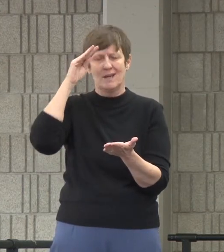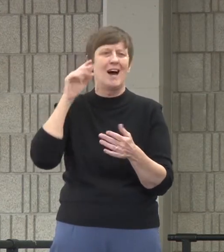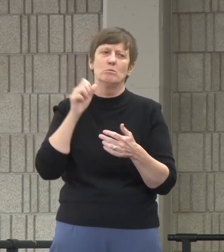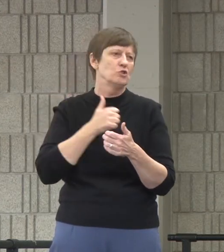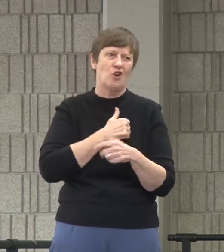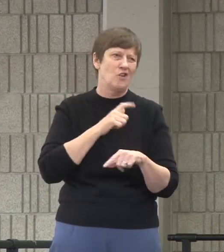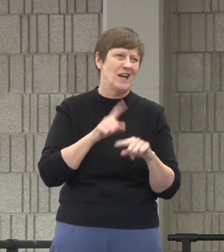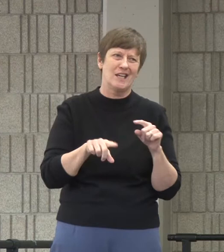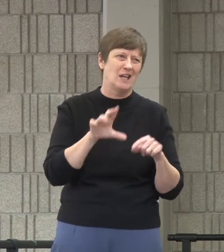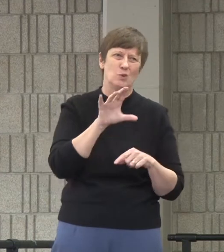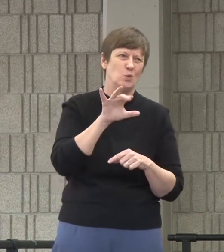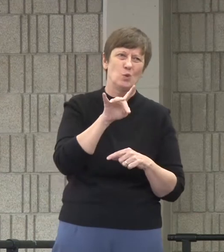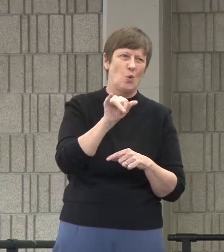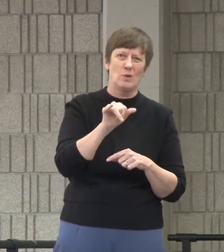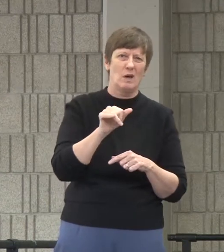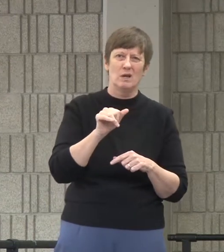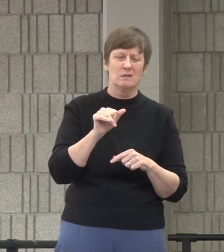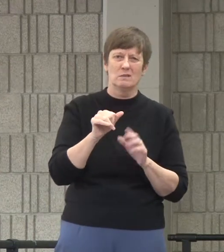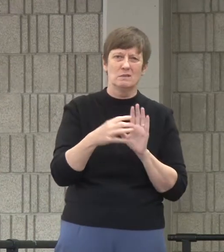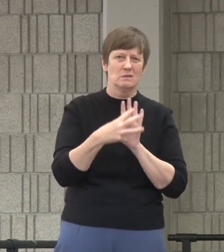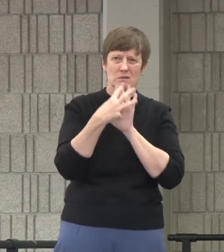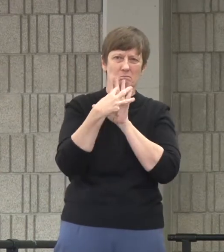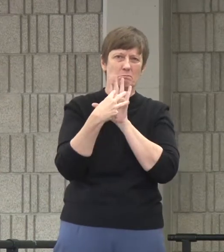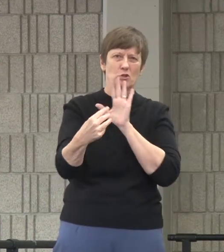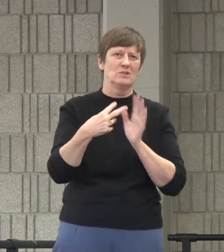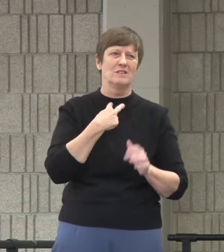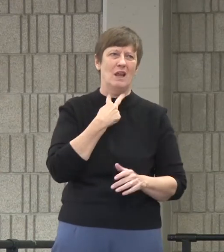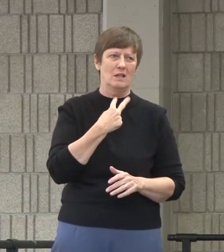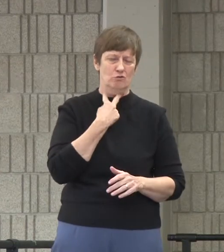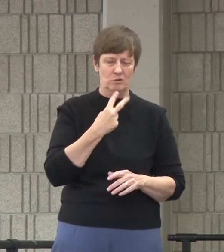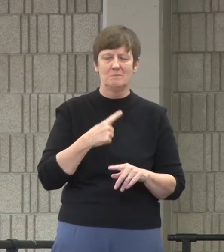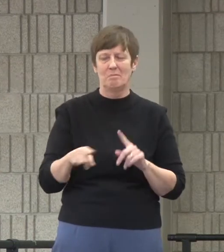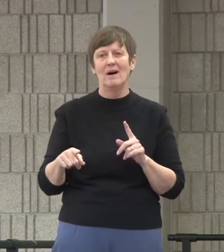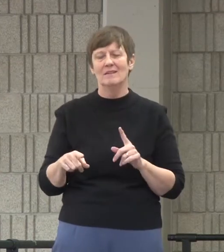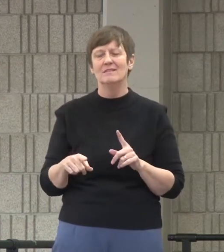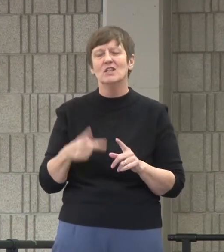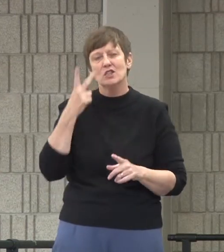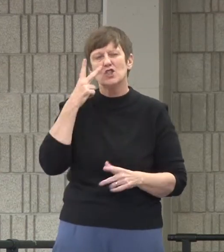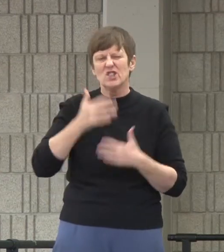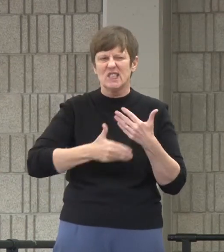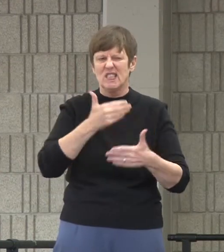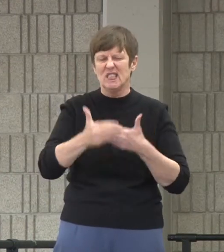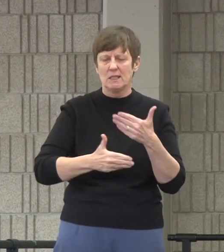But, you will see by this relevant as I go on.